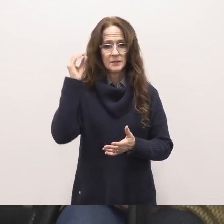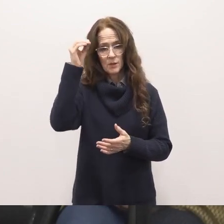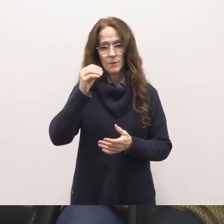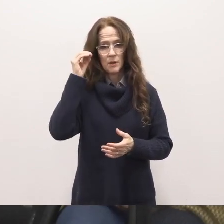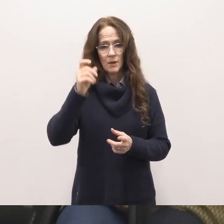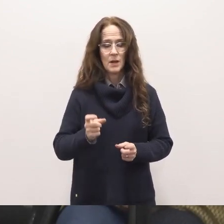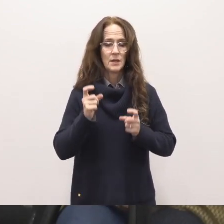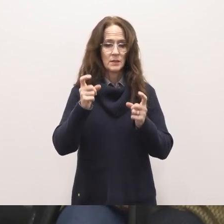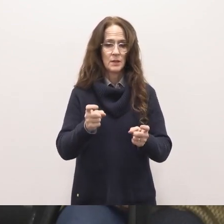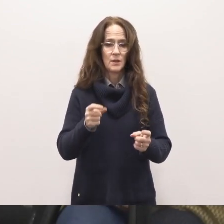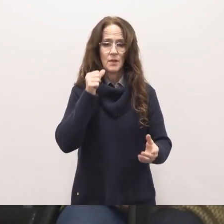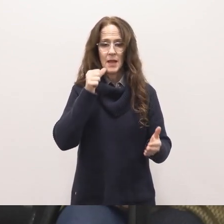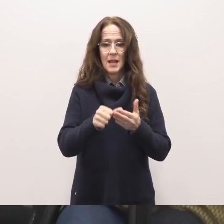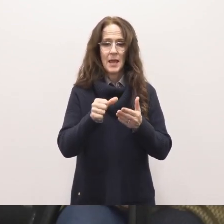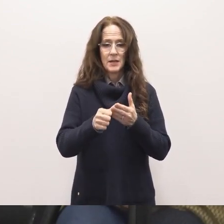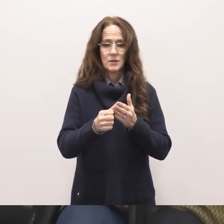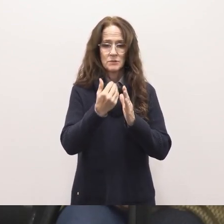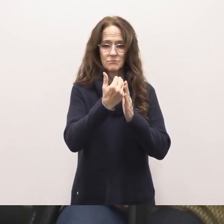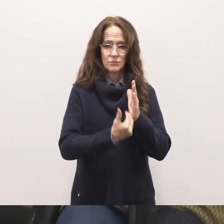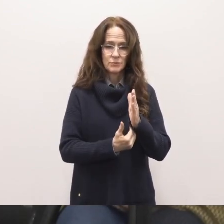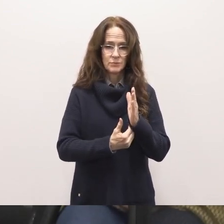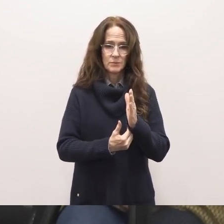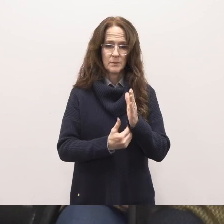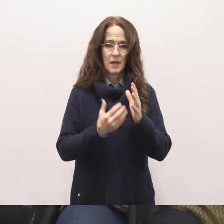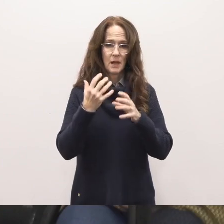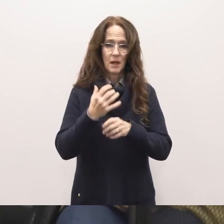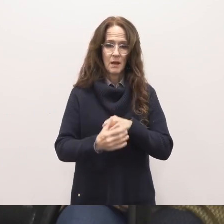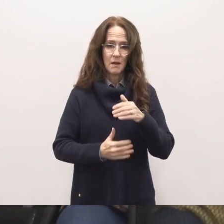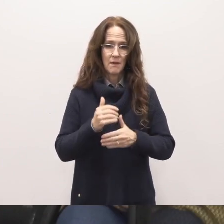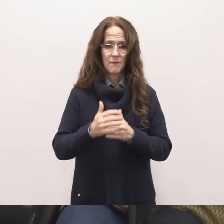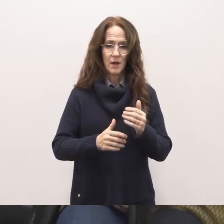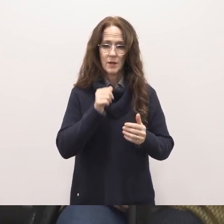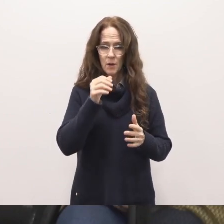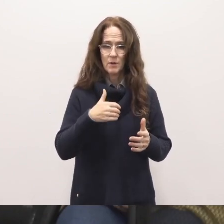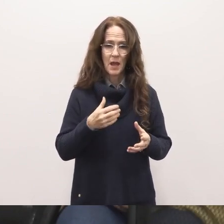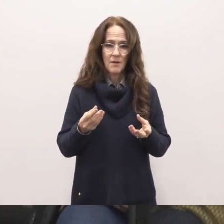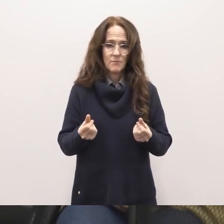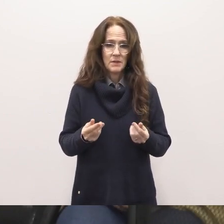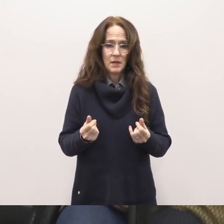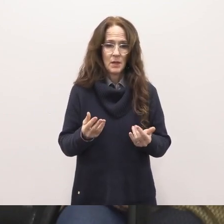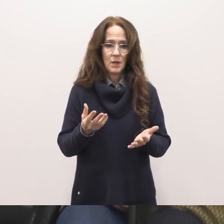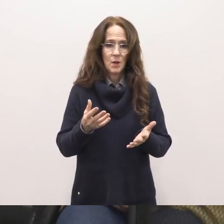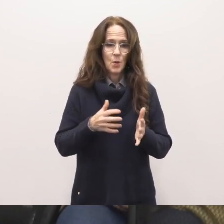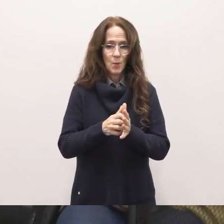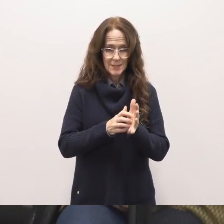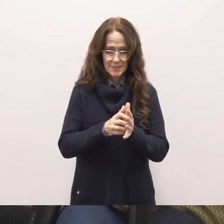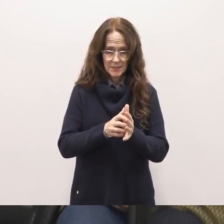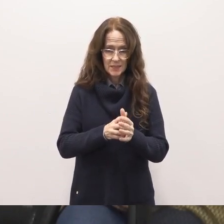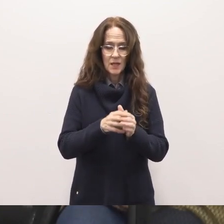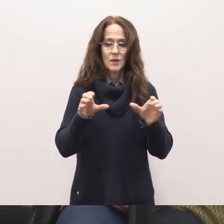and what those letters give you is that, kind of, that comfort in terms of, okay, I don't have any material weaknesses. They're doing what they're supposed to do.